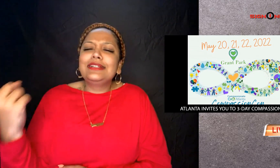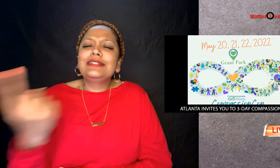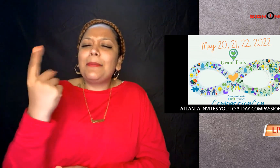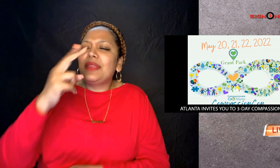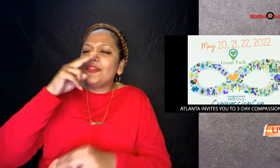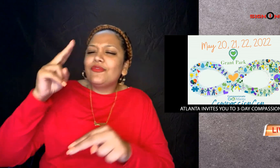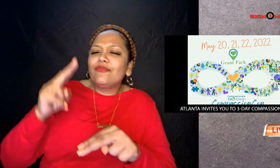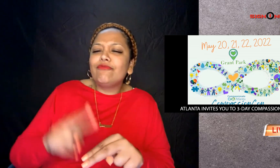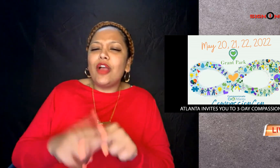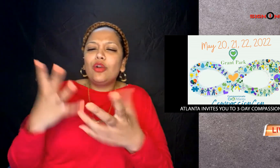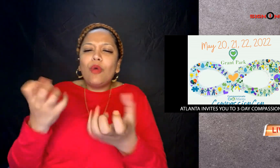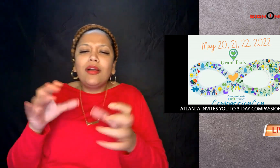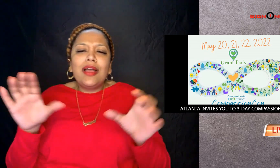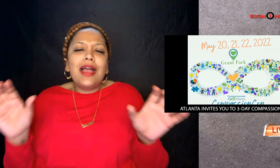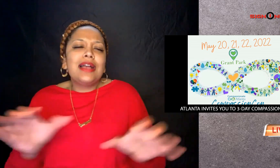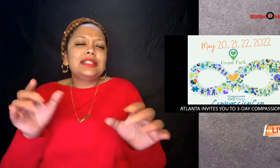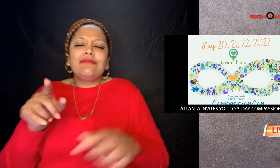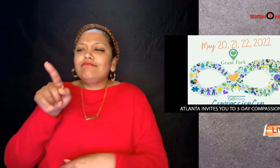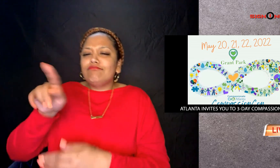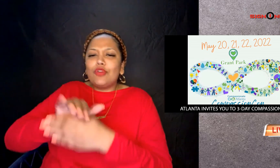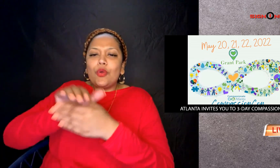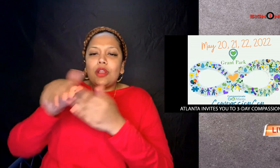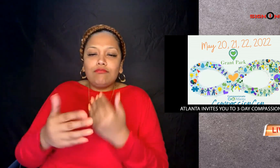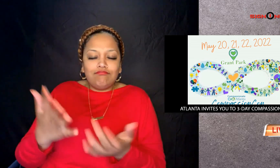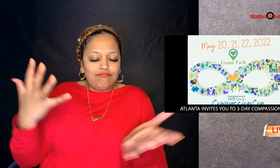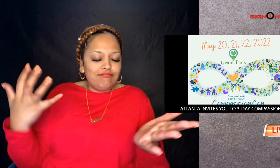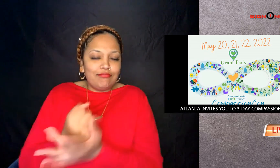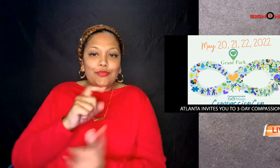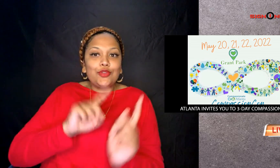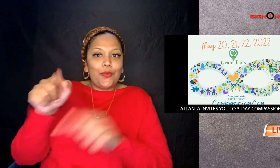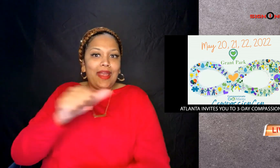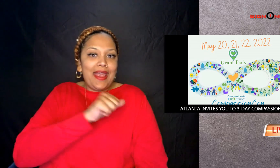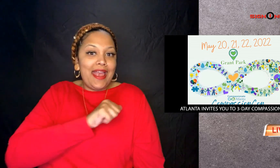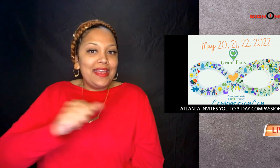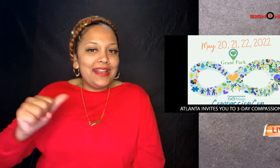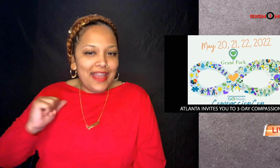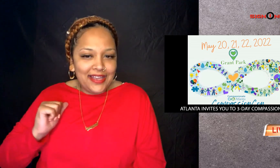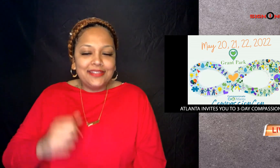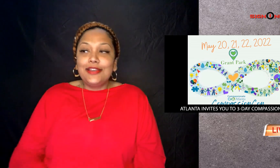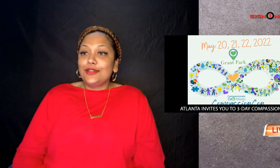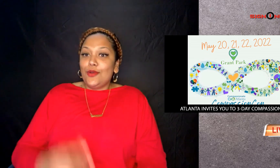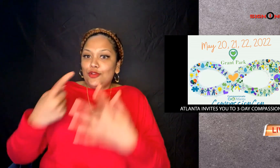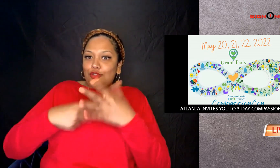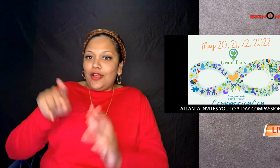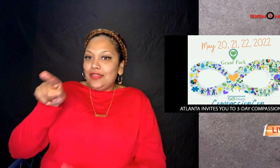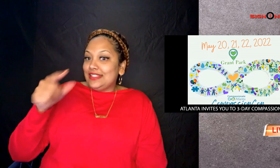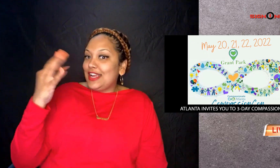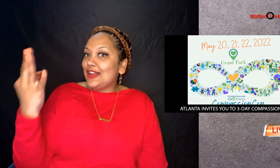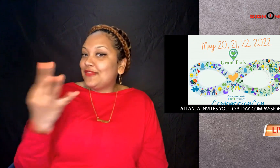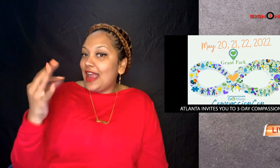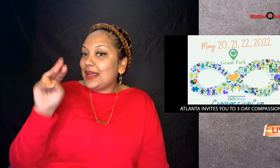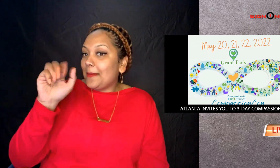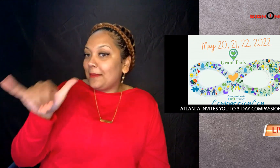well if you're looking for something fun and fulfilling to do this weekend head to Atlanta